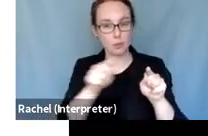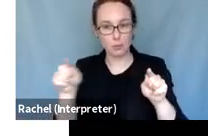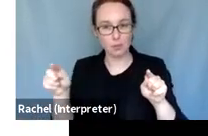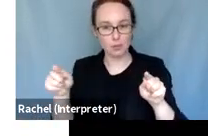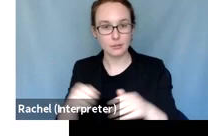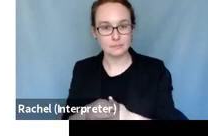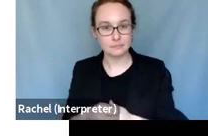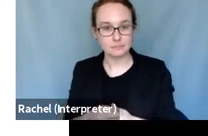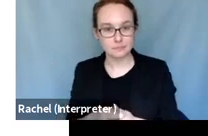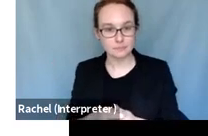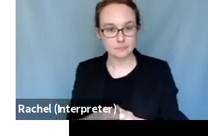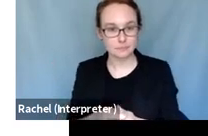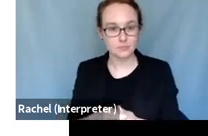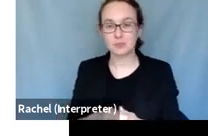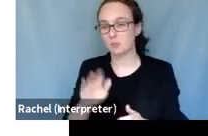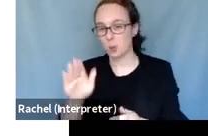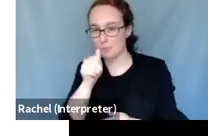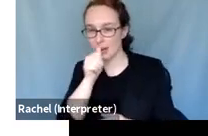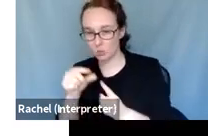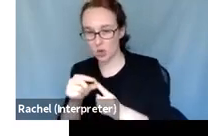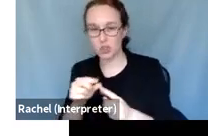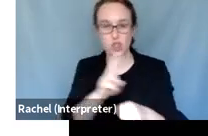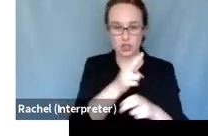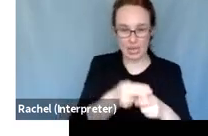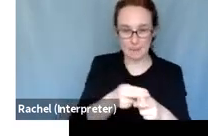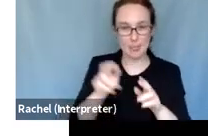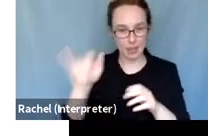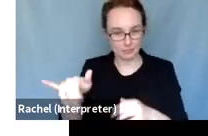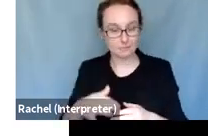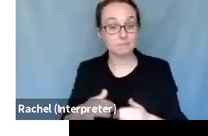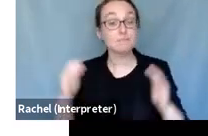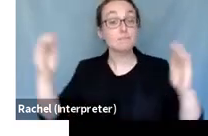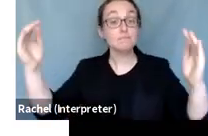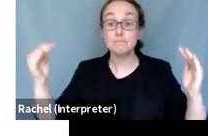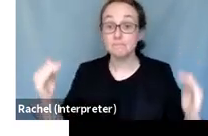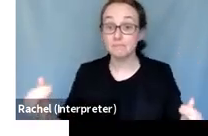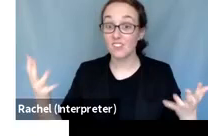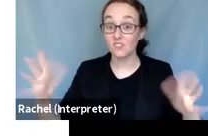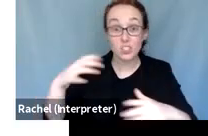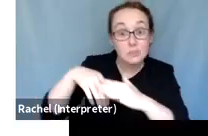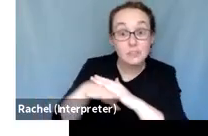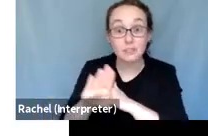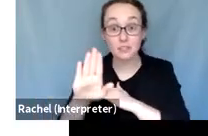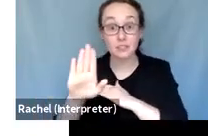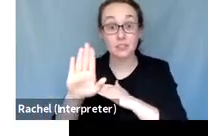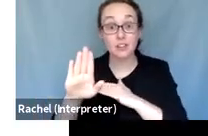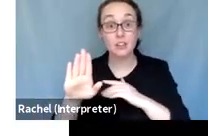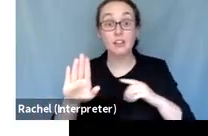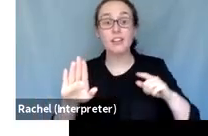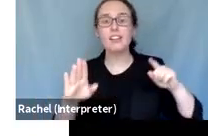Sage Talbot: It's going to automatically take you to your dashboard you need to make sure you go to the tab that says "Apps Catalog."